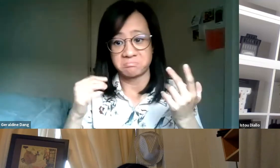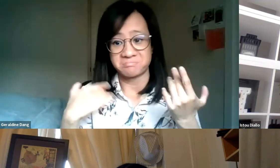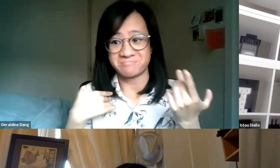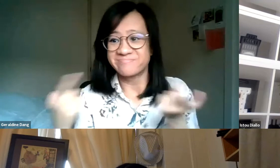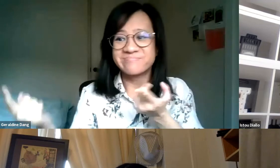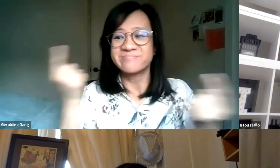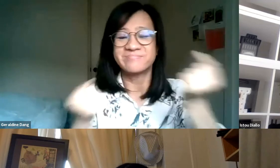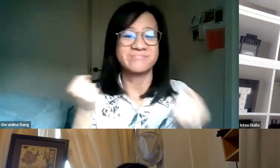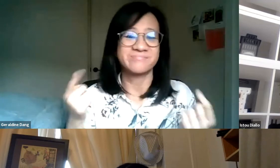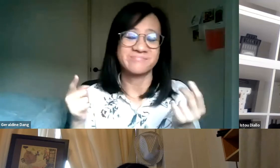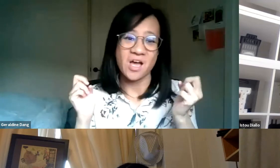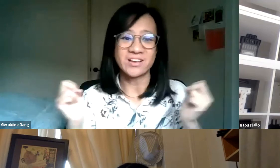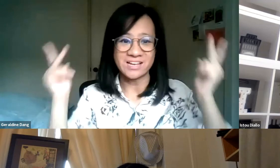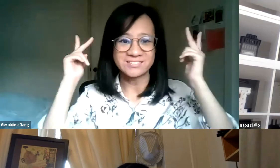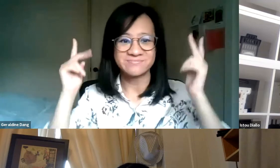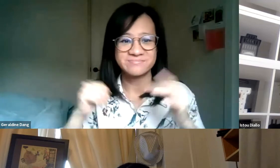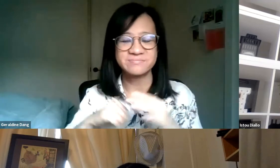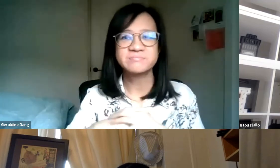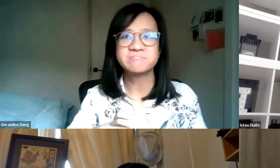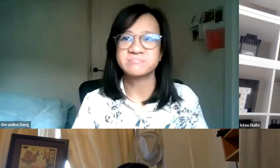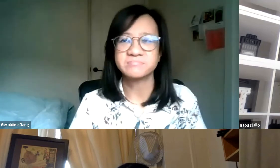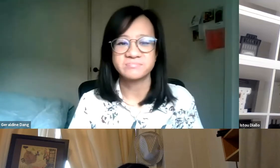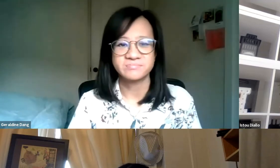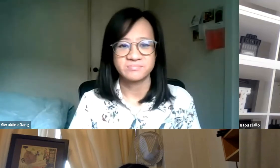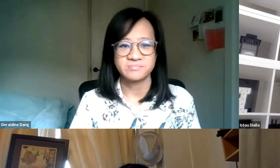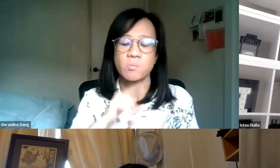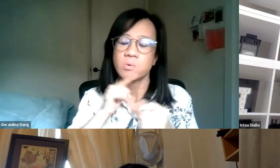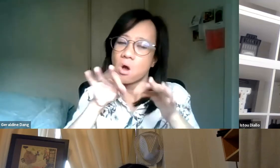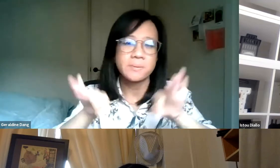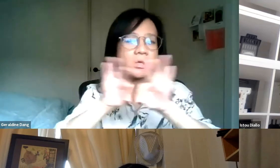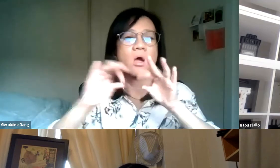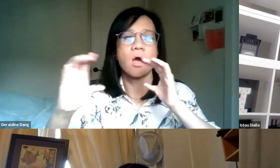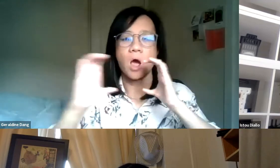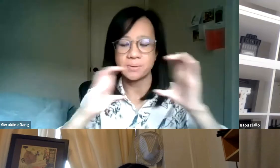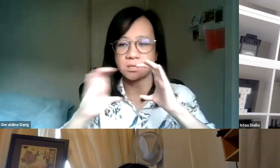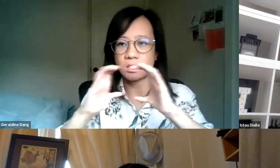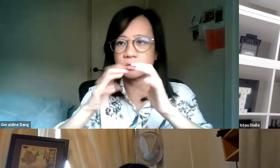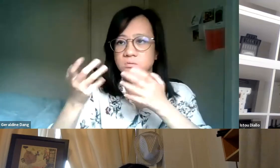I was wearing my hearing aids but I was worried that somebody might come up behind me, and